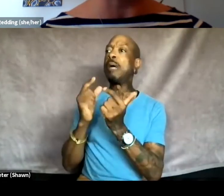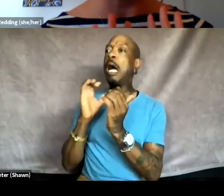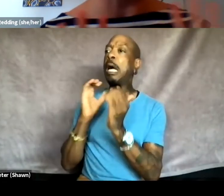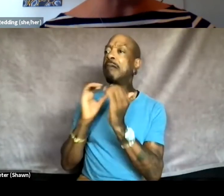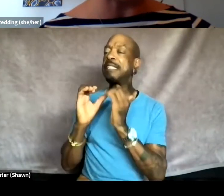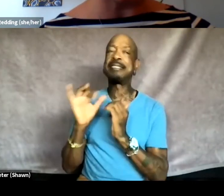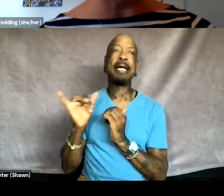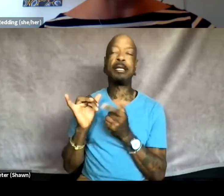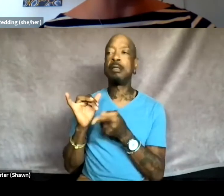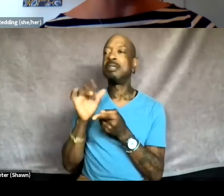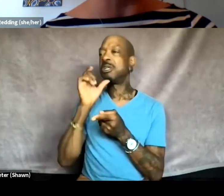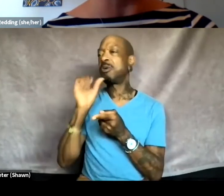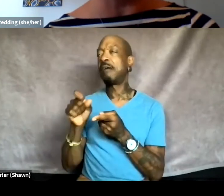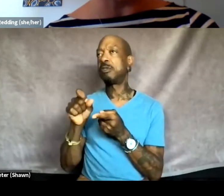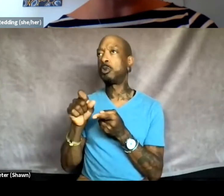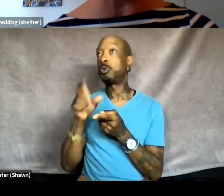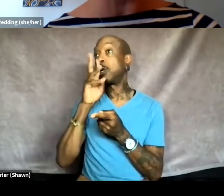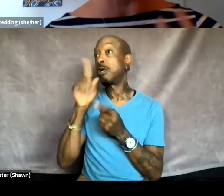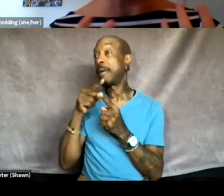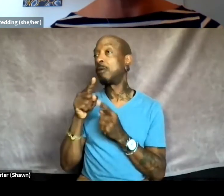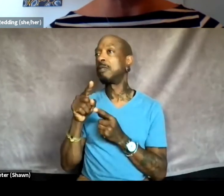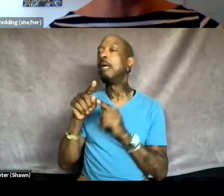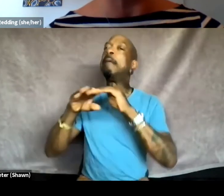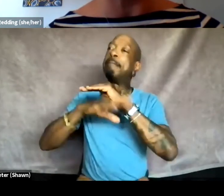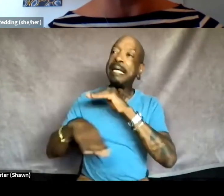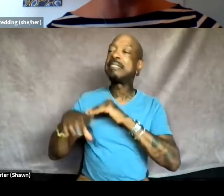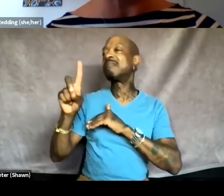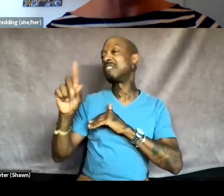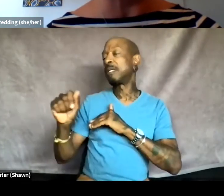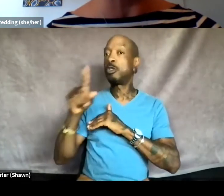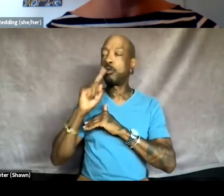to start with the basics of disability 101 and you can really talk about what you want to talk about with.